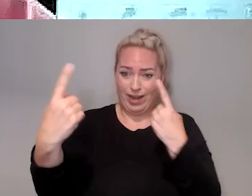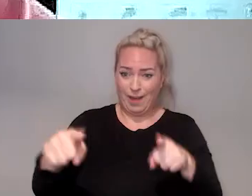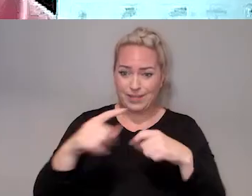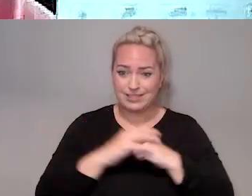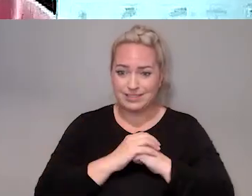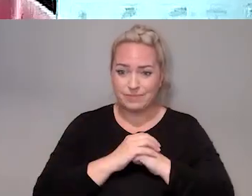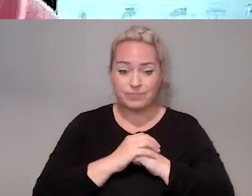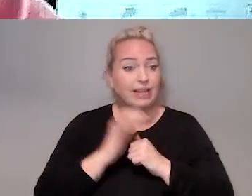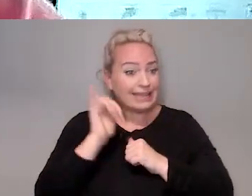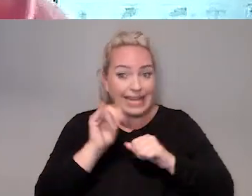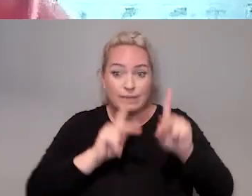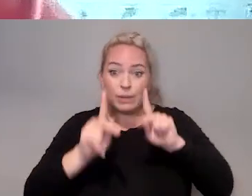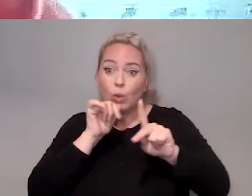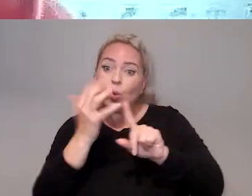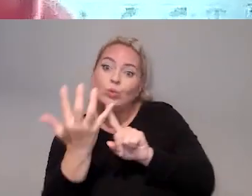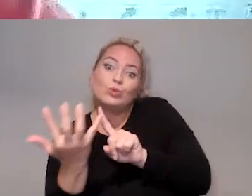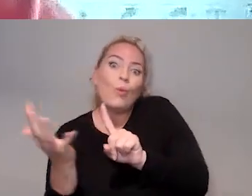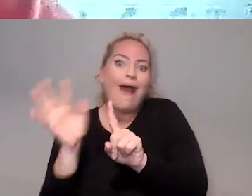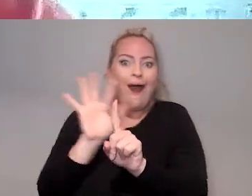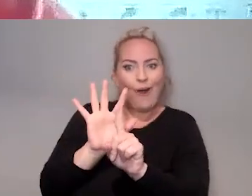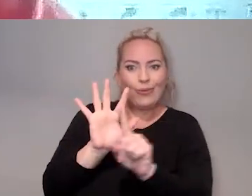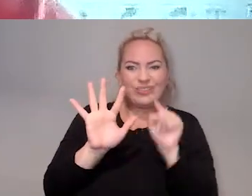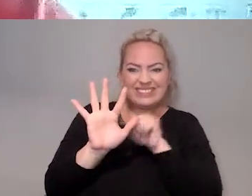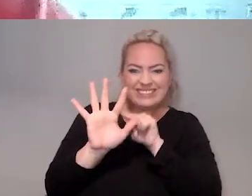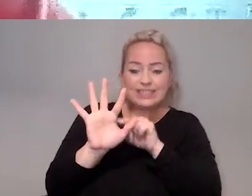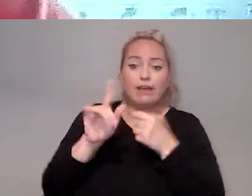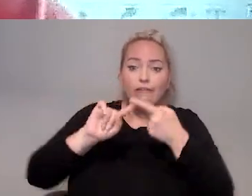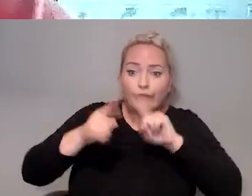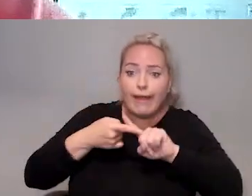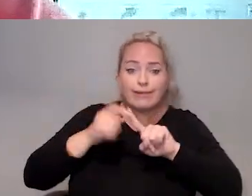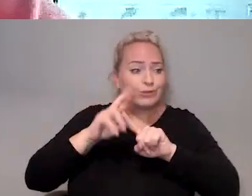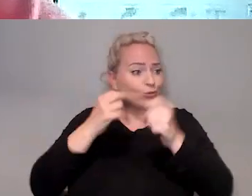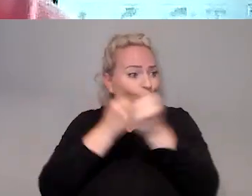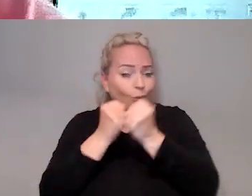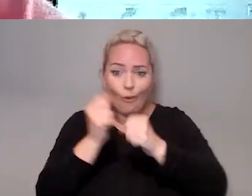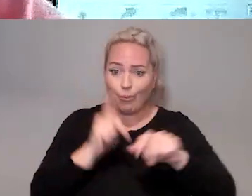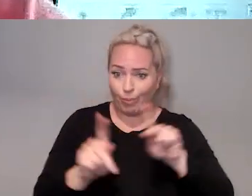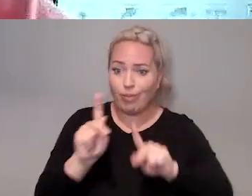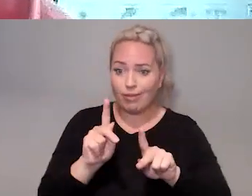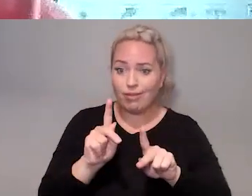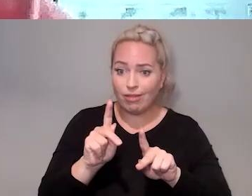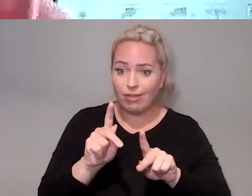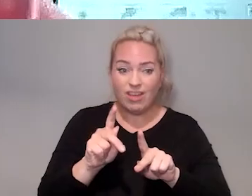that's where the people who surround the person or who are friends or support people that's where